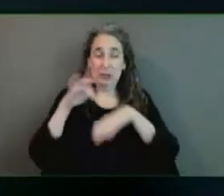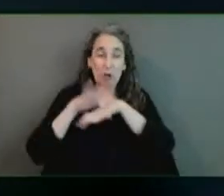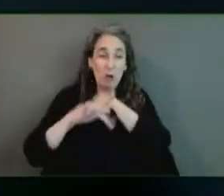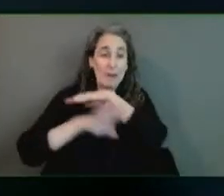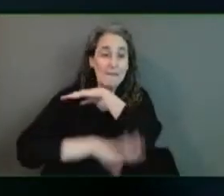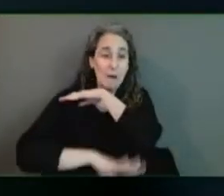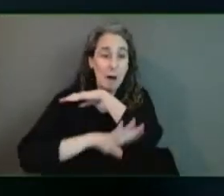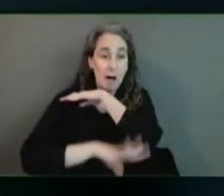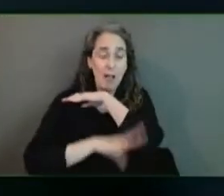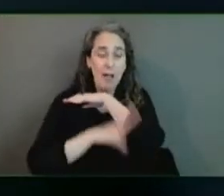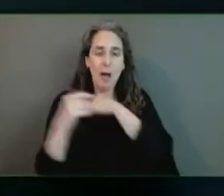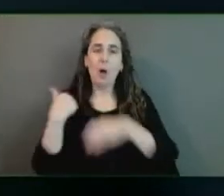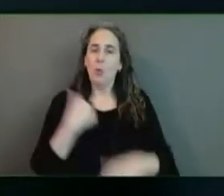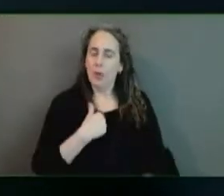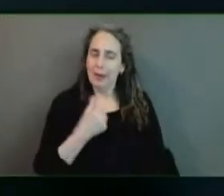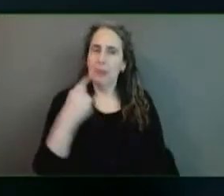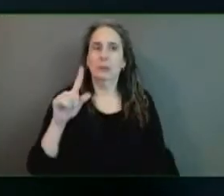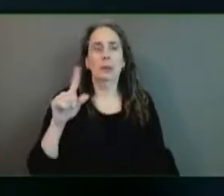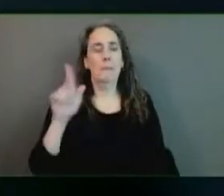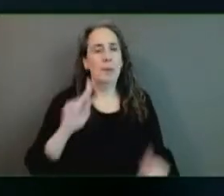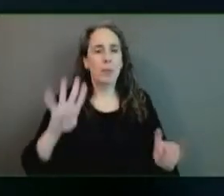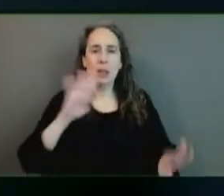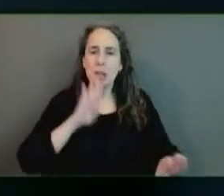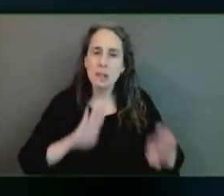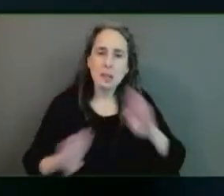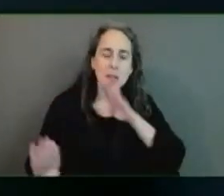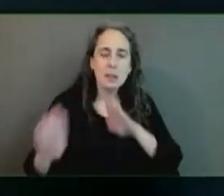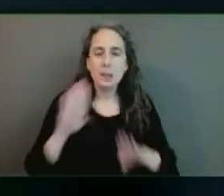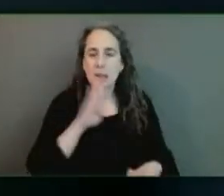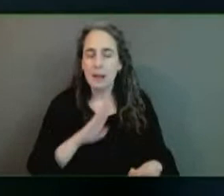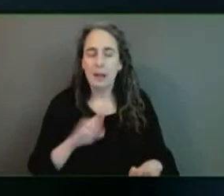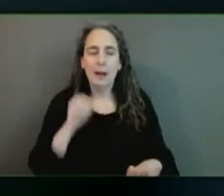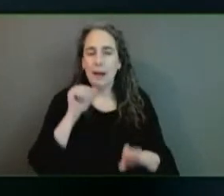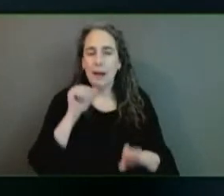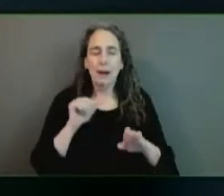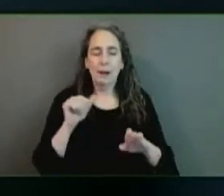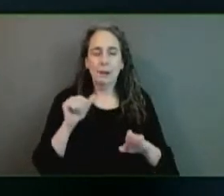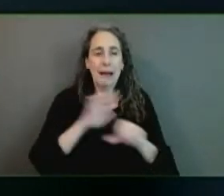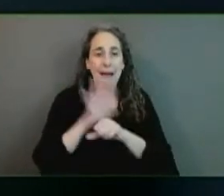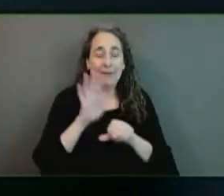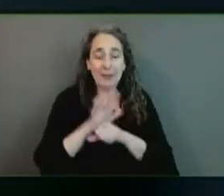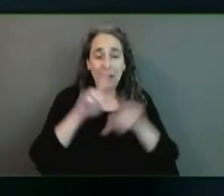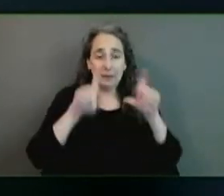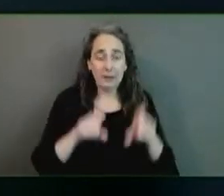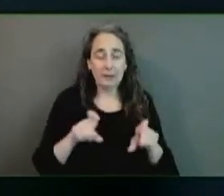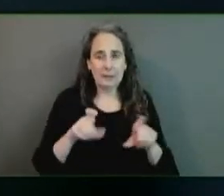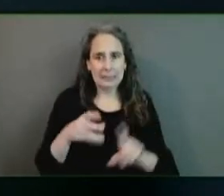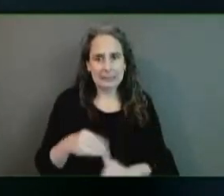rapid task. Um, since early fall. And we unrsta the